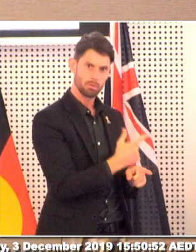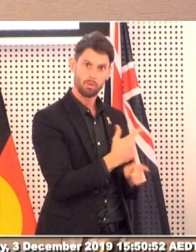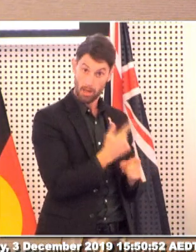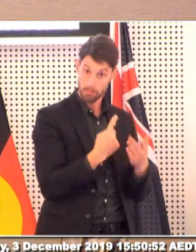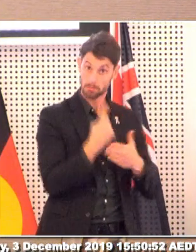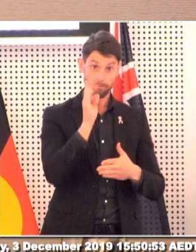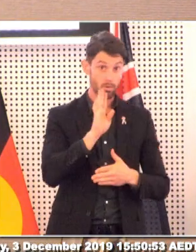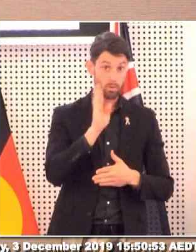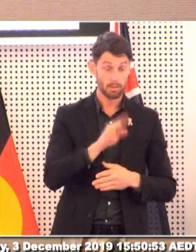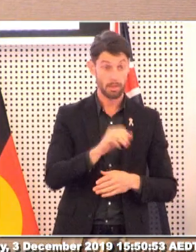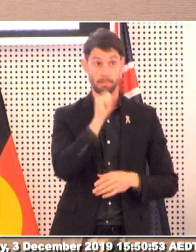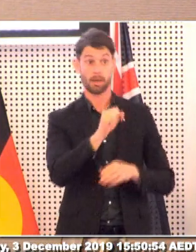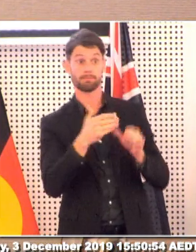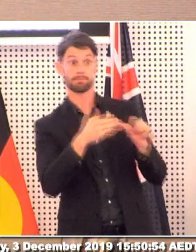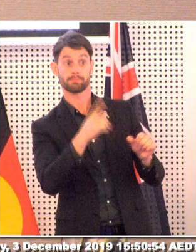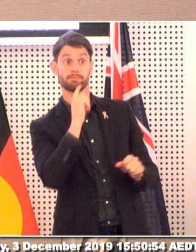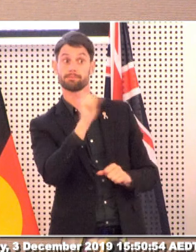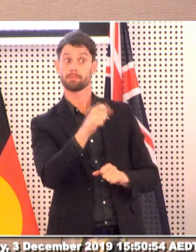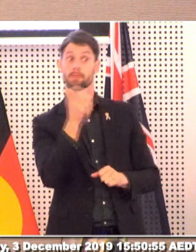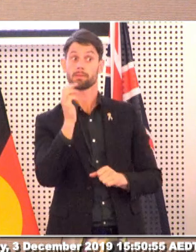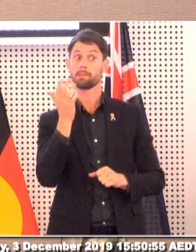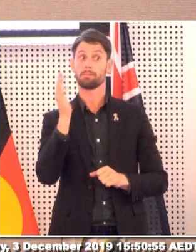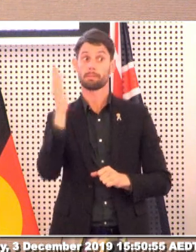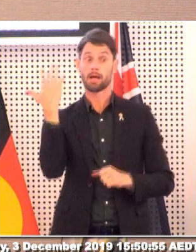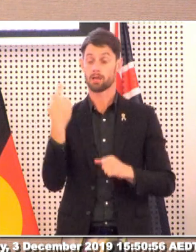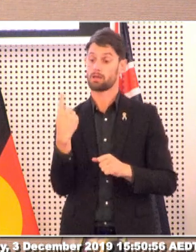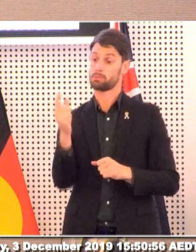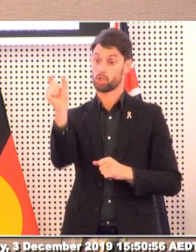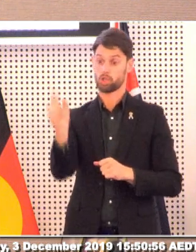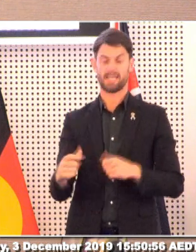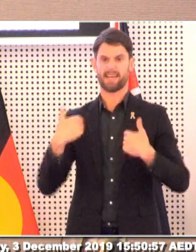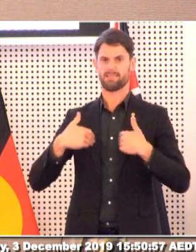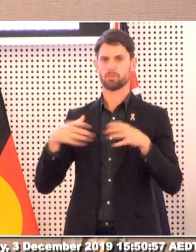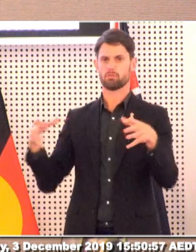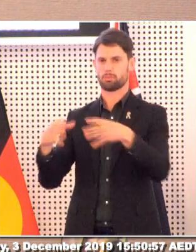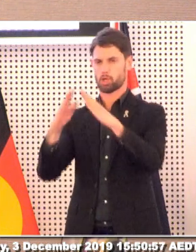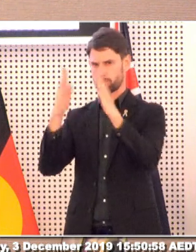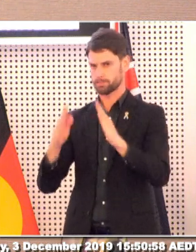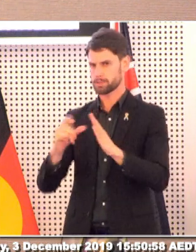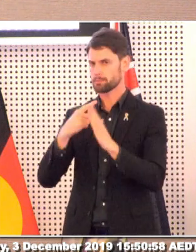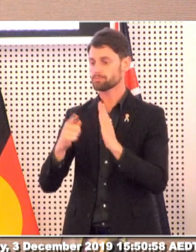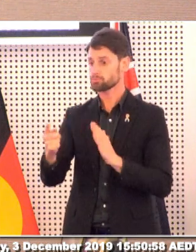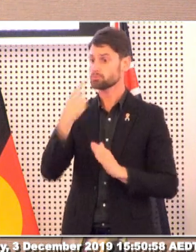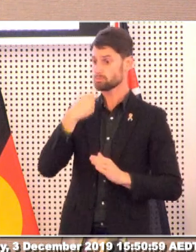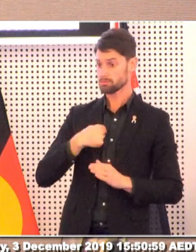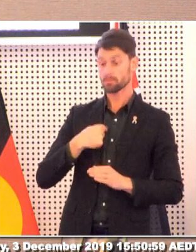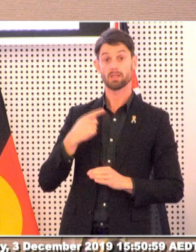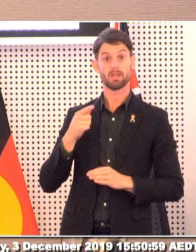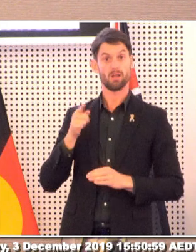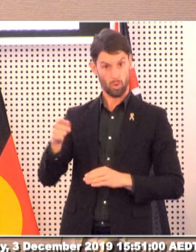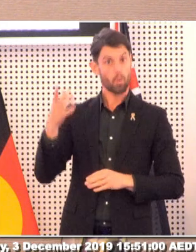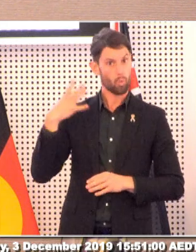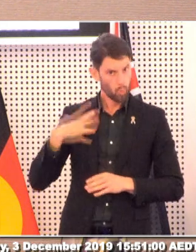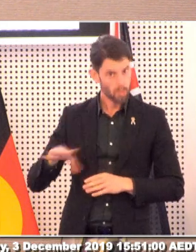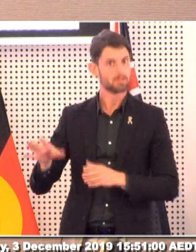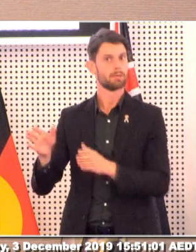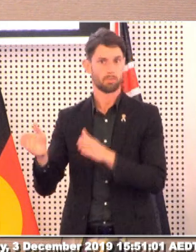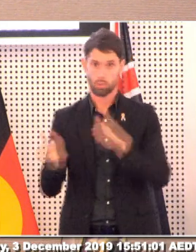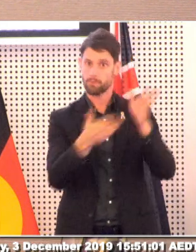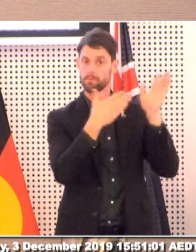In – in one case a resident expressed a view that he’d like to move, because of –